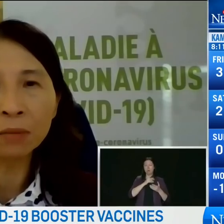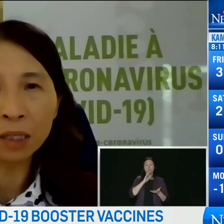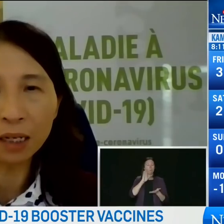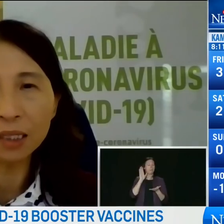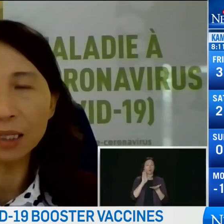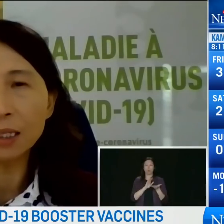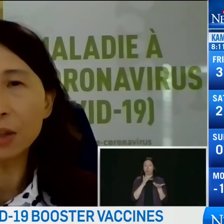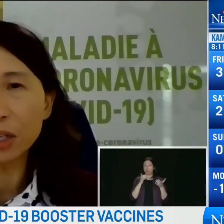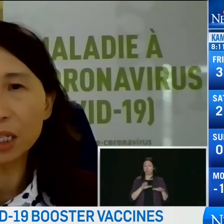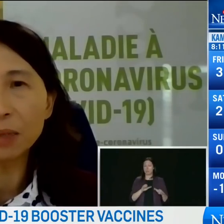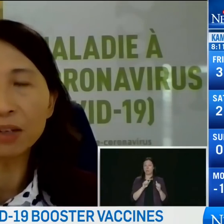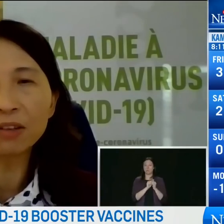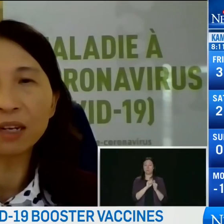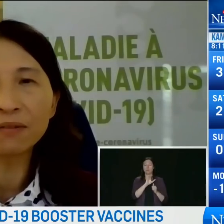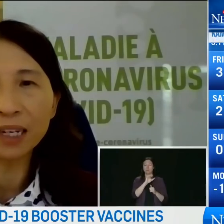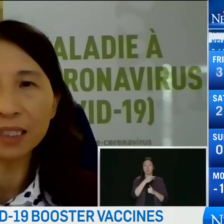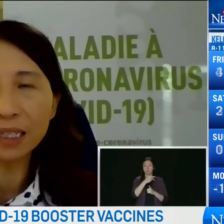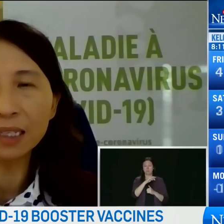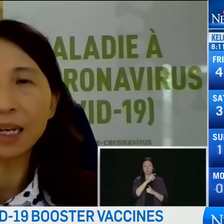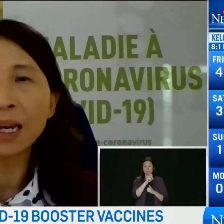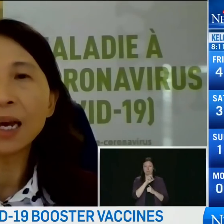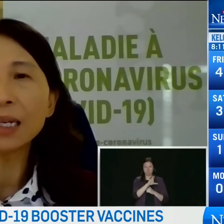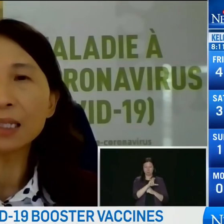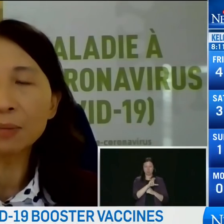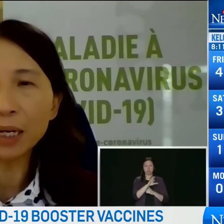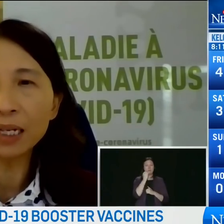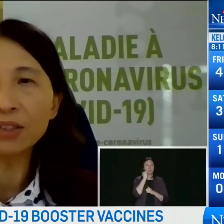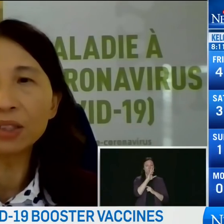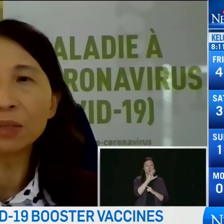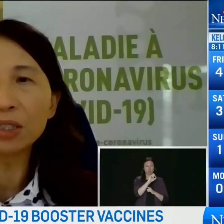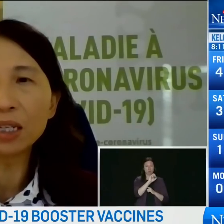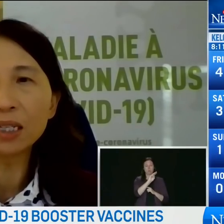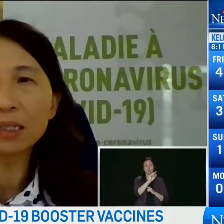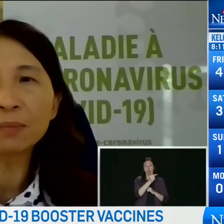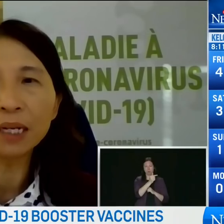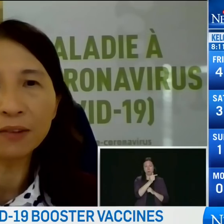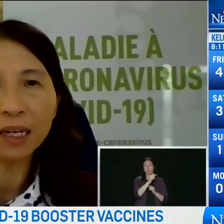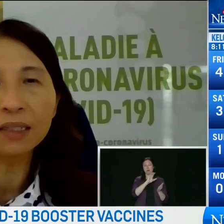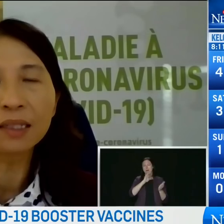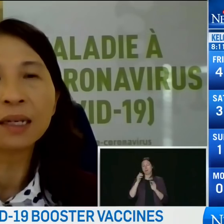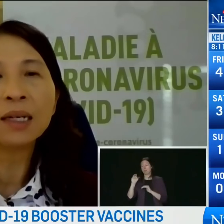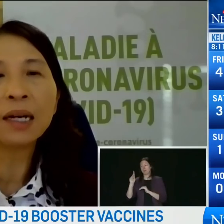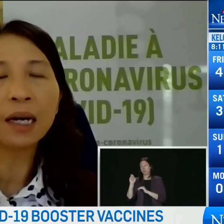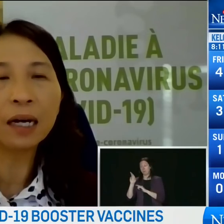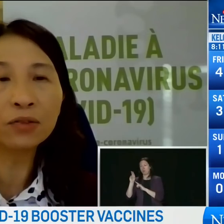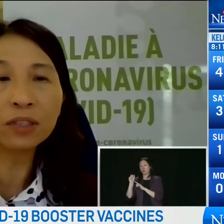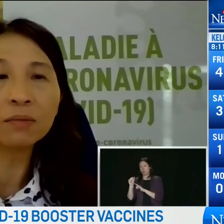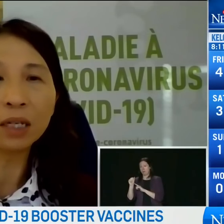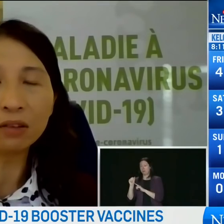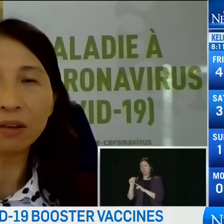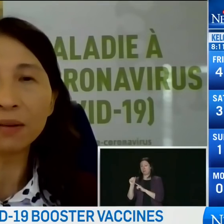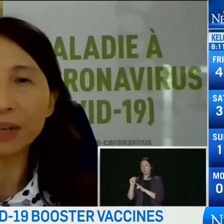MYOCARDITIS AFTER RECEIVING AN